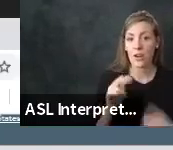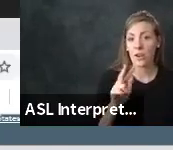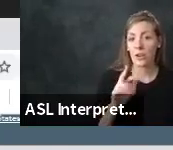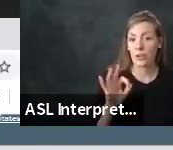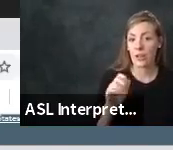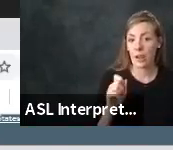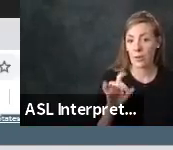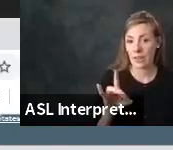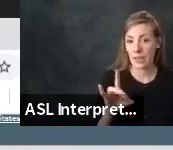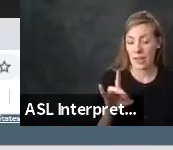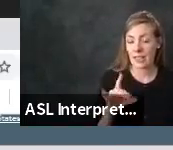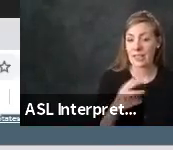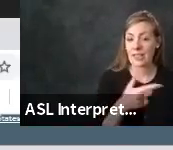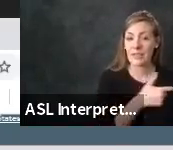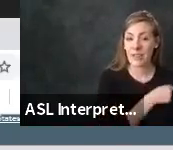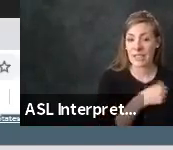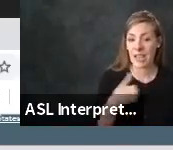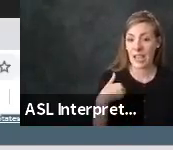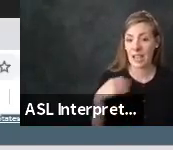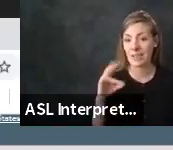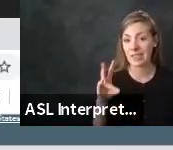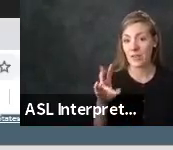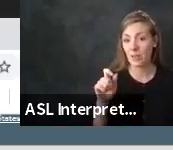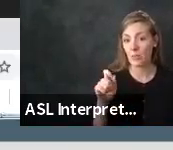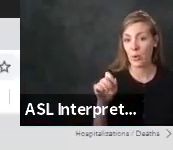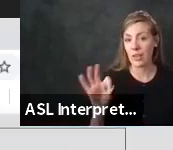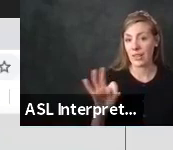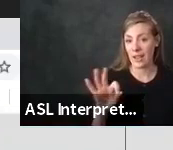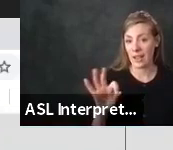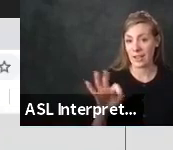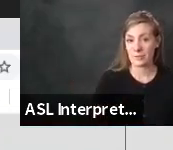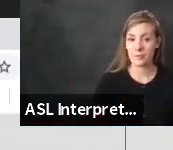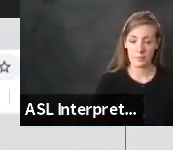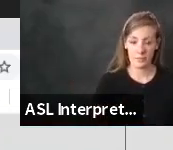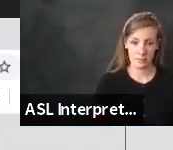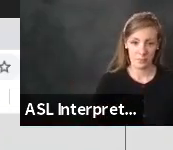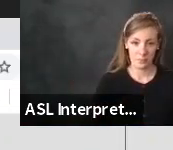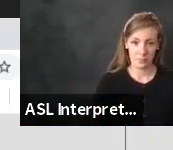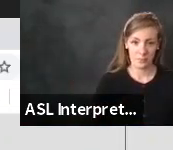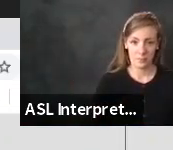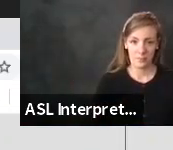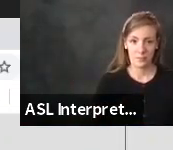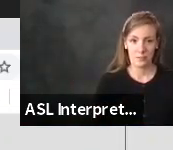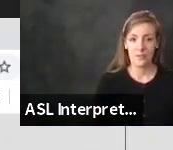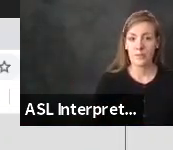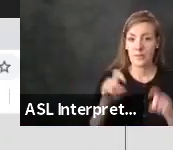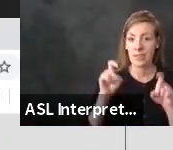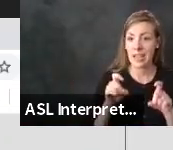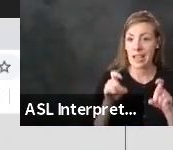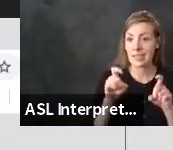among unvaccinated, seven nine among vaccinated. Looking at our test positivity overall,